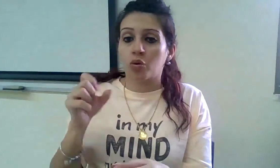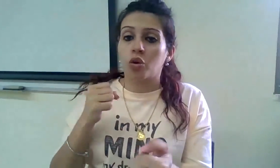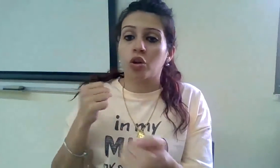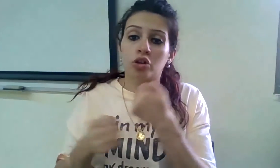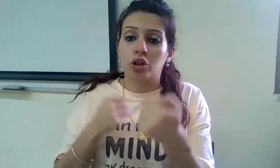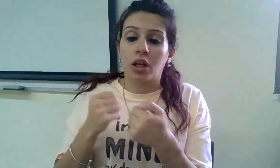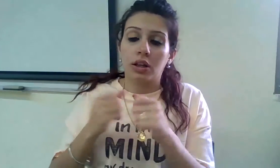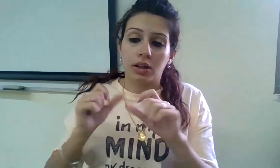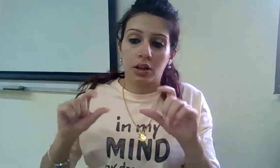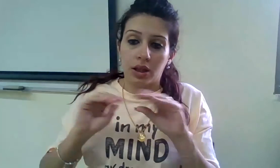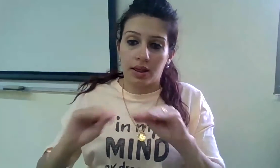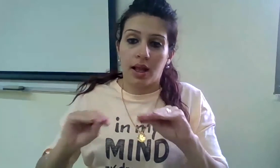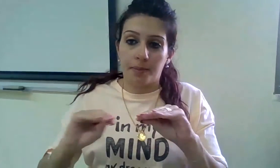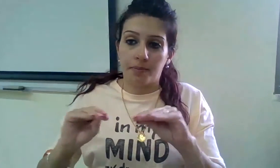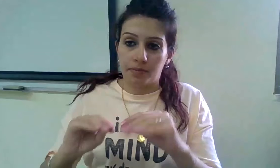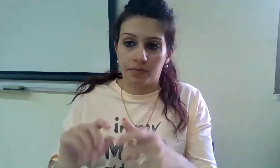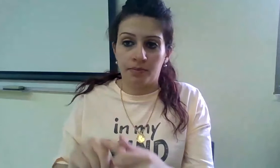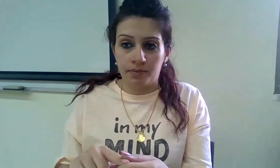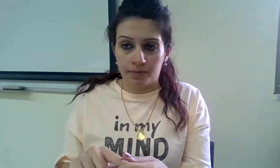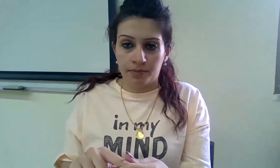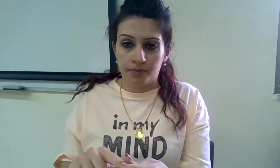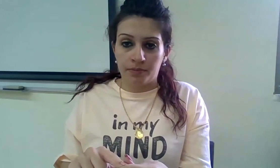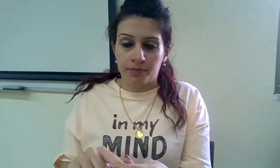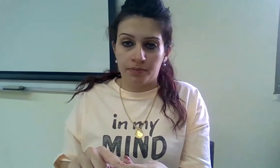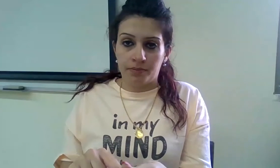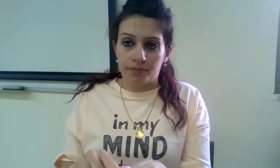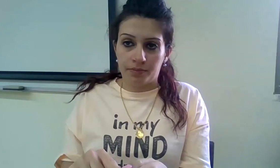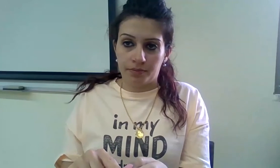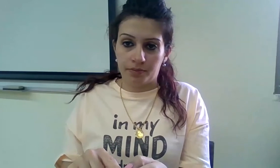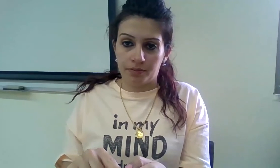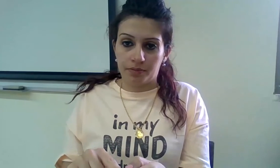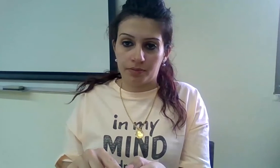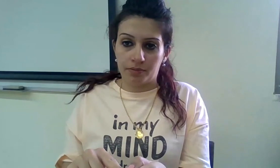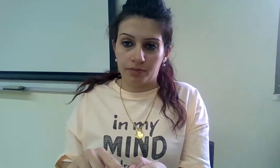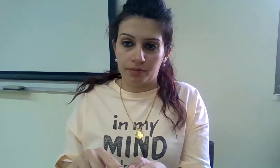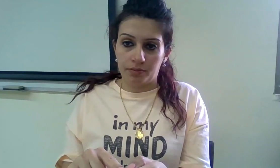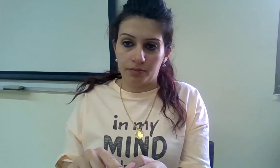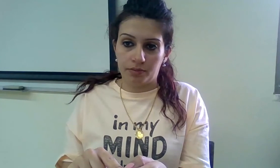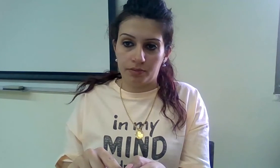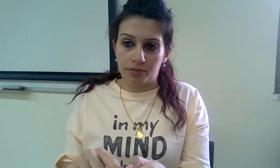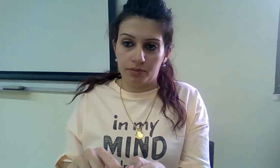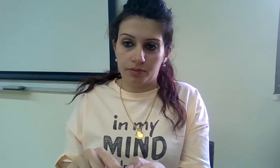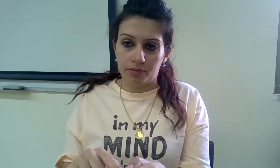there must be a sort of support to manage expectations and enhancing confidence.